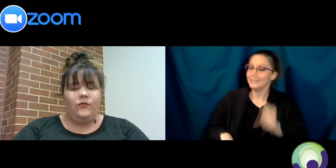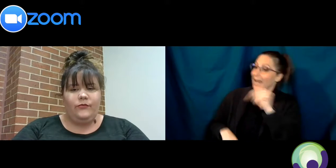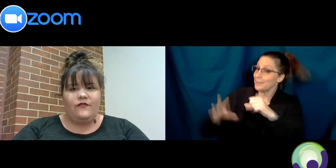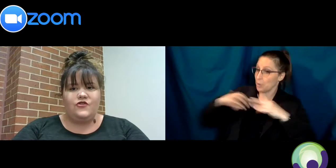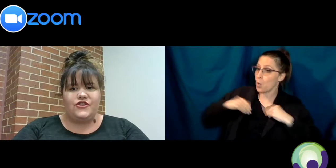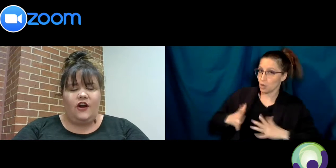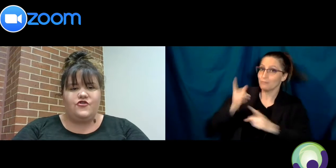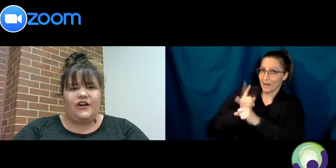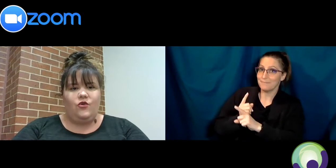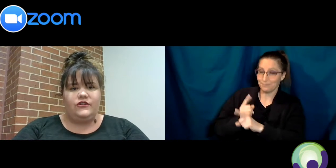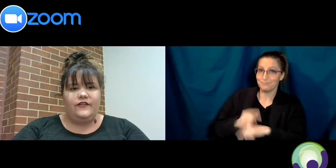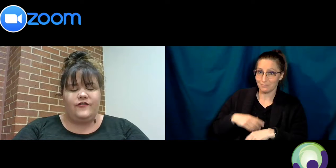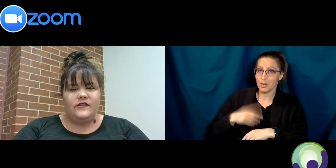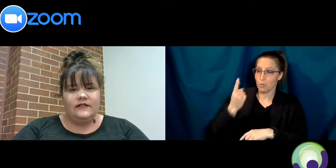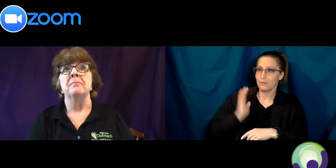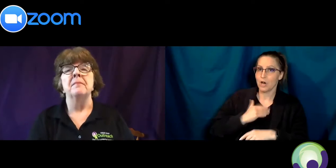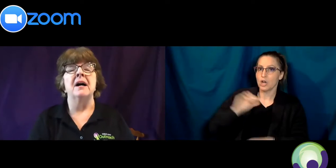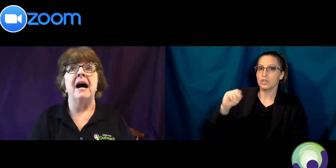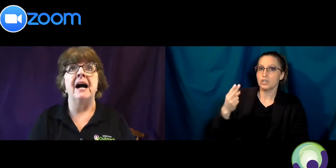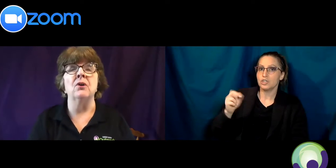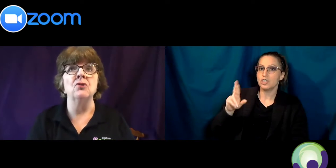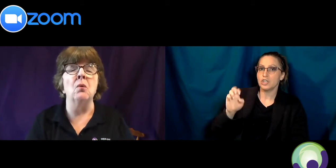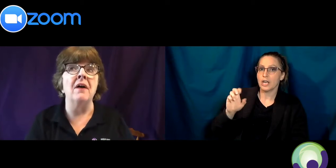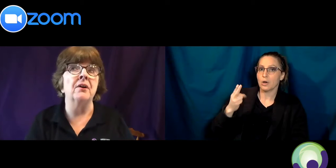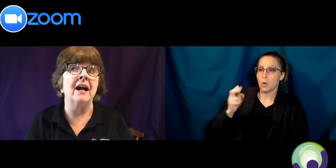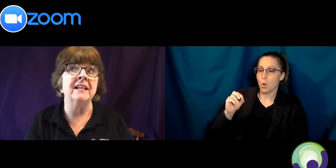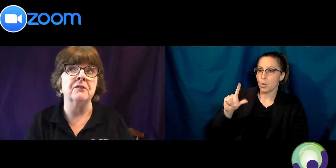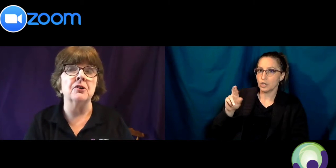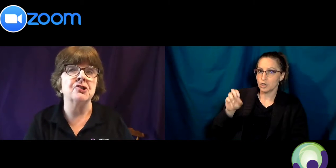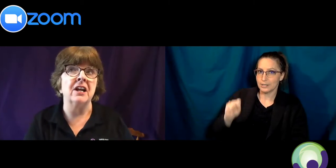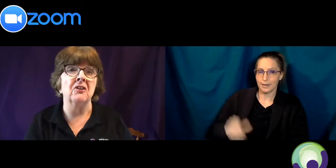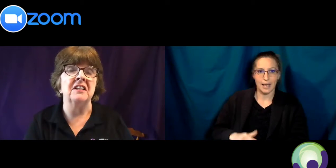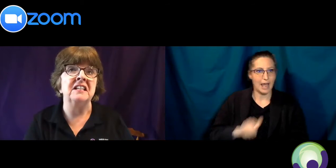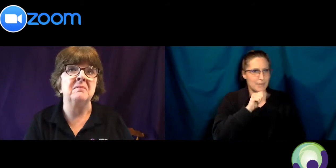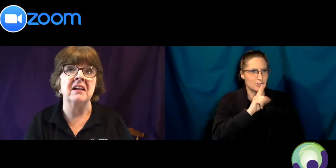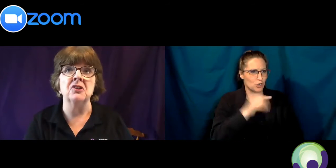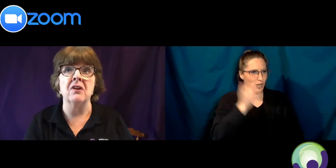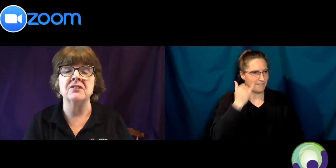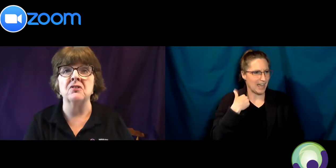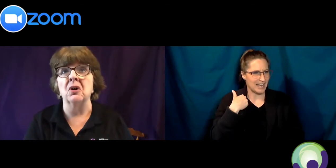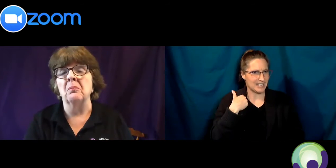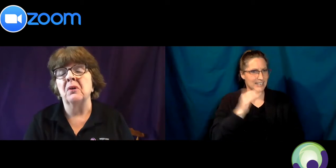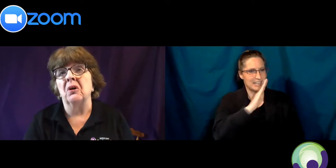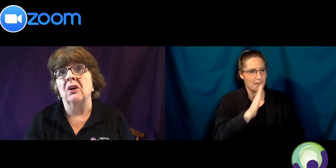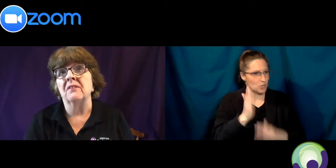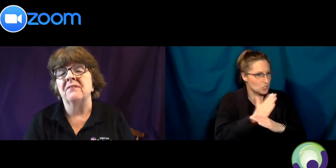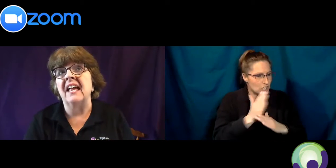Justine: Oh, an owner? One of our shareholders. Maryann: I don't know whether I never shared an email address or if they do or